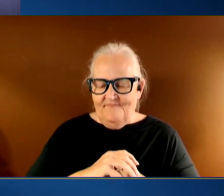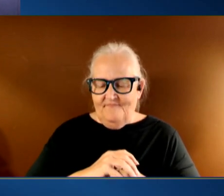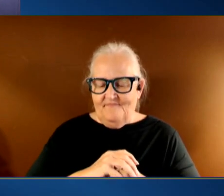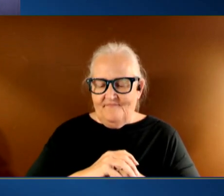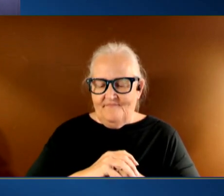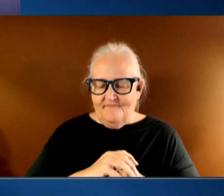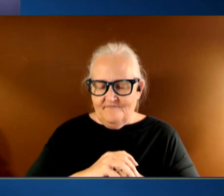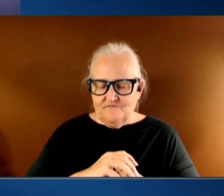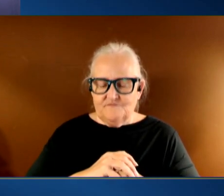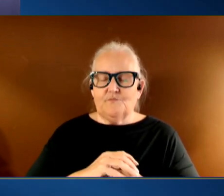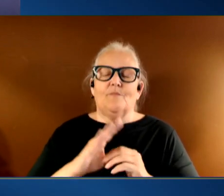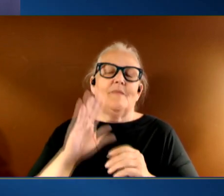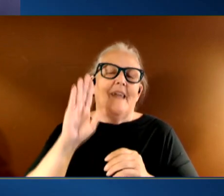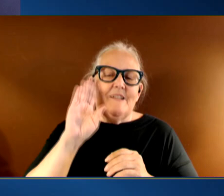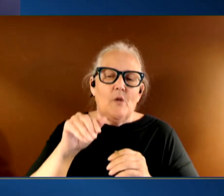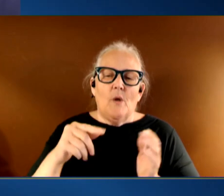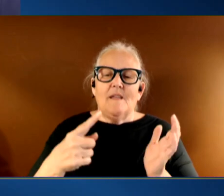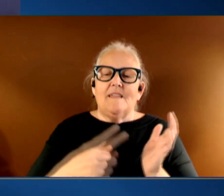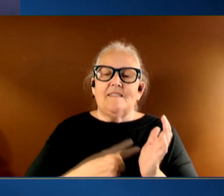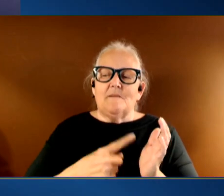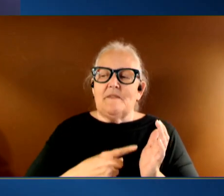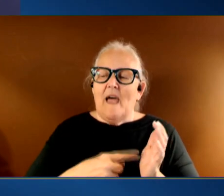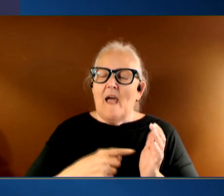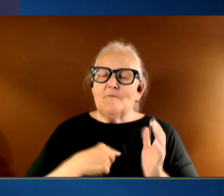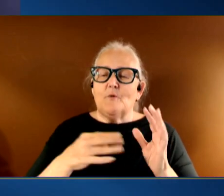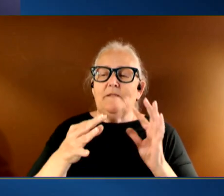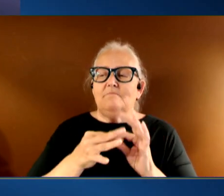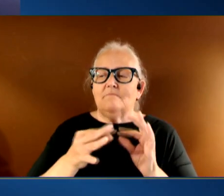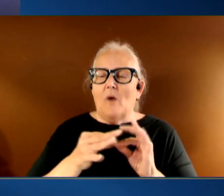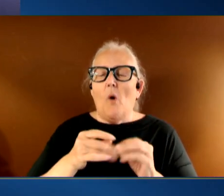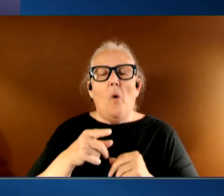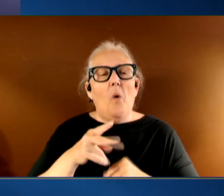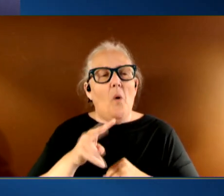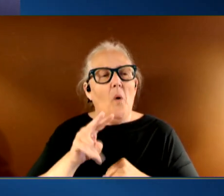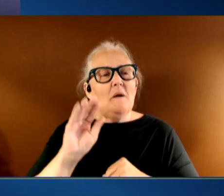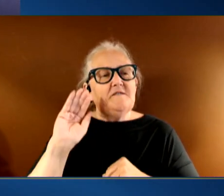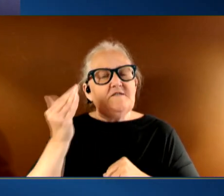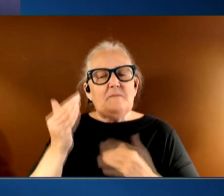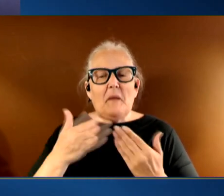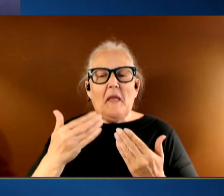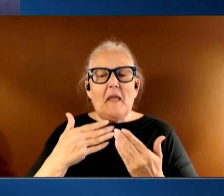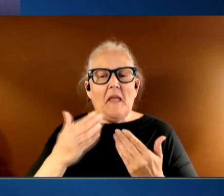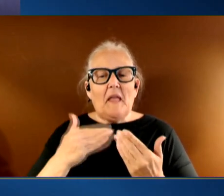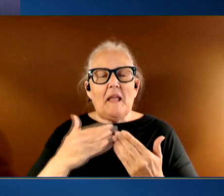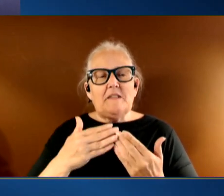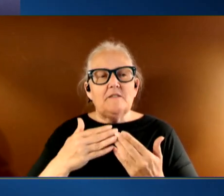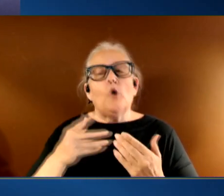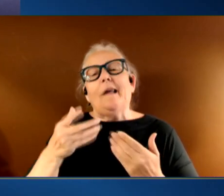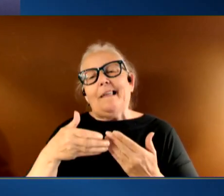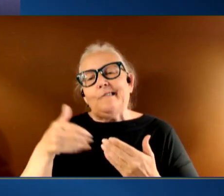sound maybe easy or easier. But I think the important thing to share with people who may